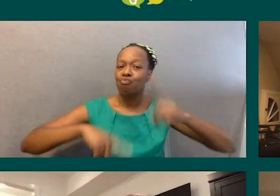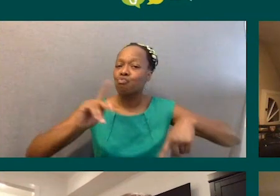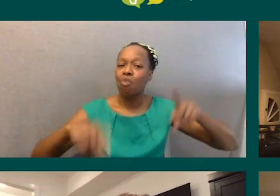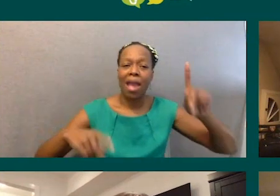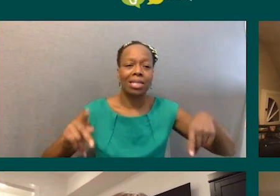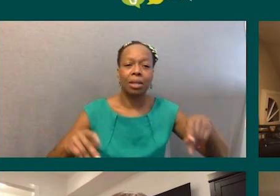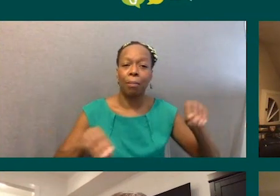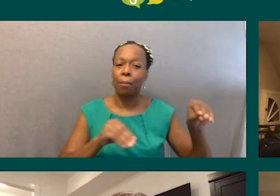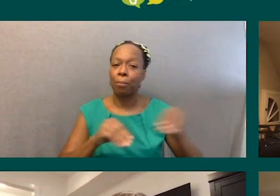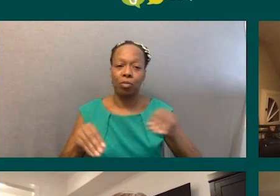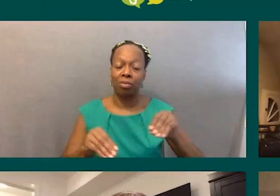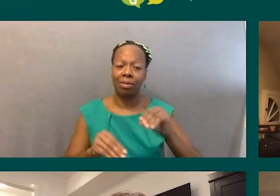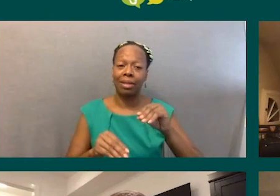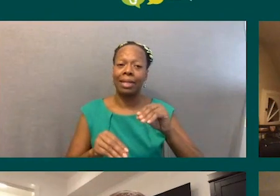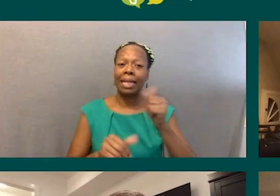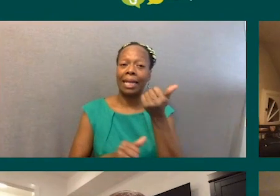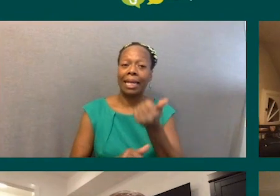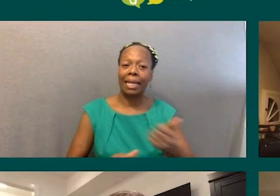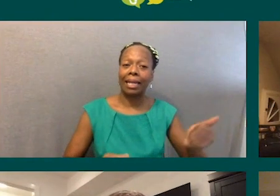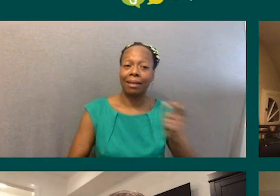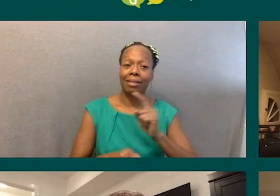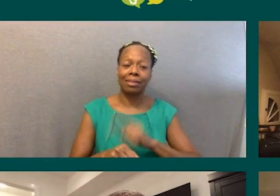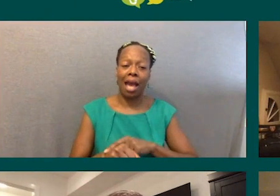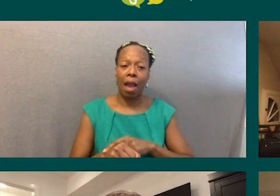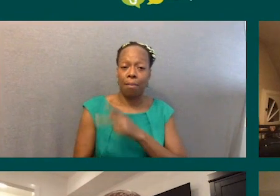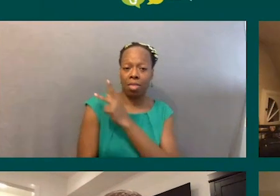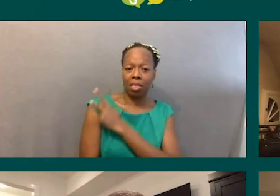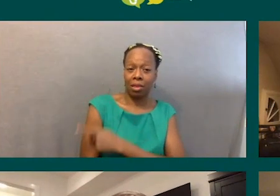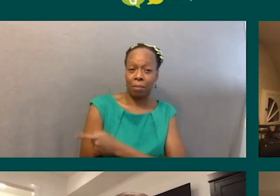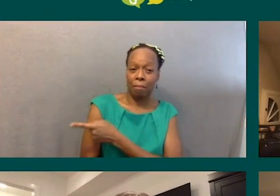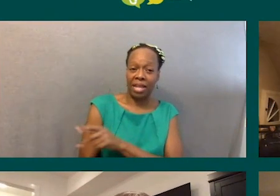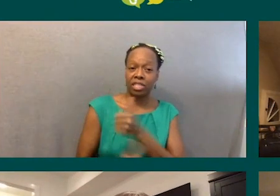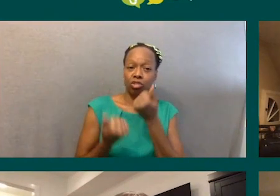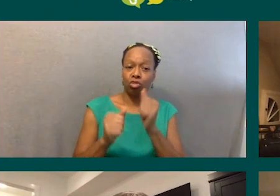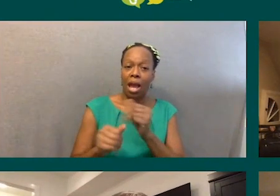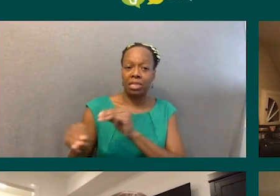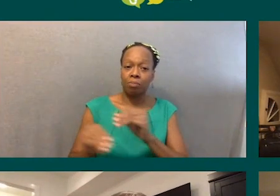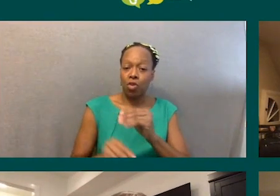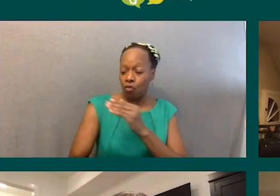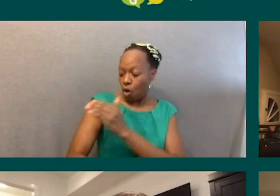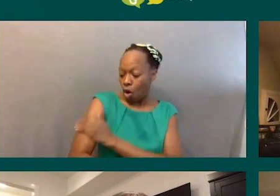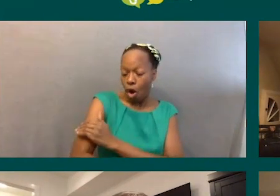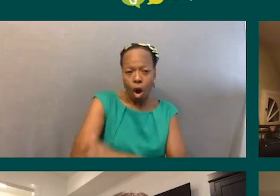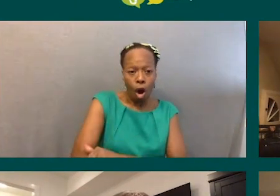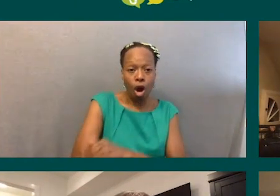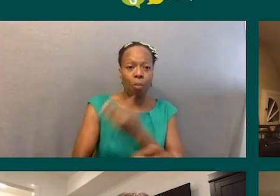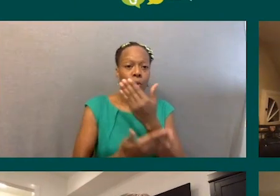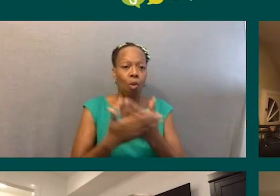Anytime the patient has an intention to move an arm or a hand or even the head or neck,